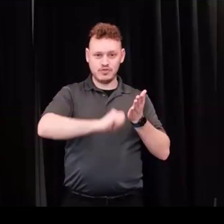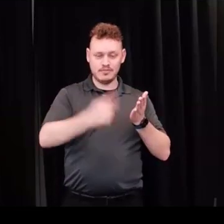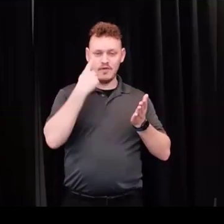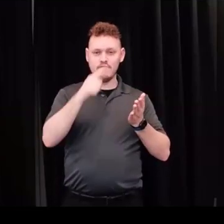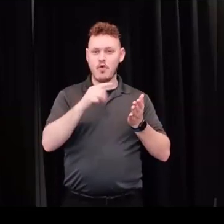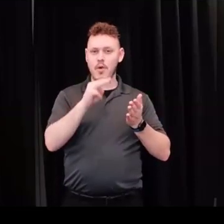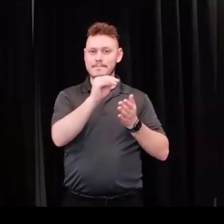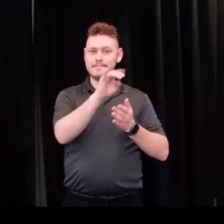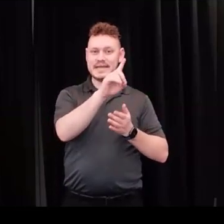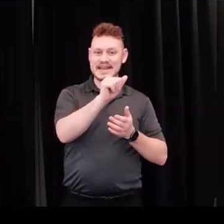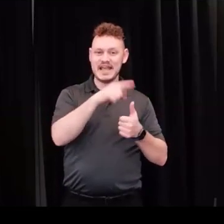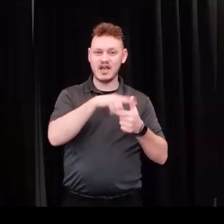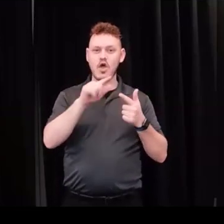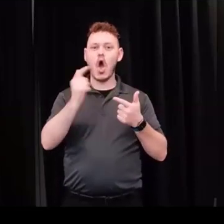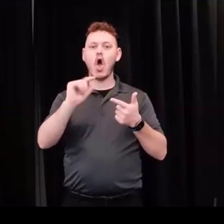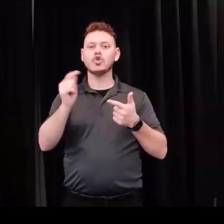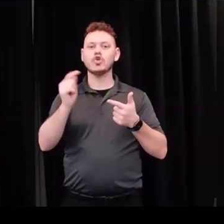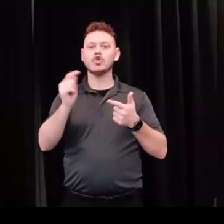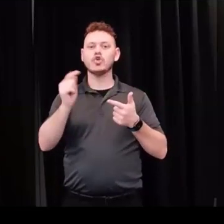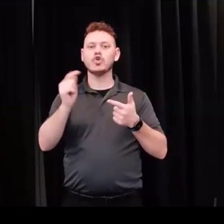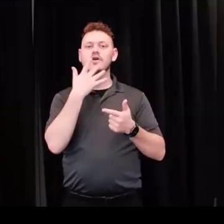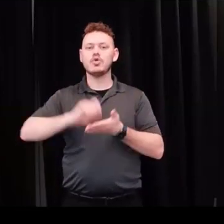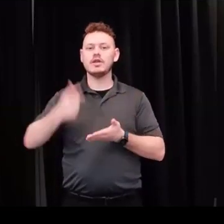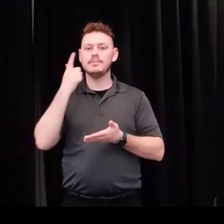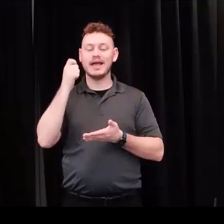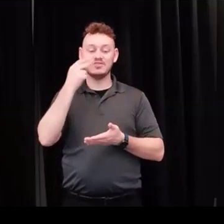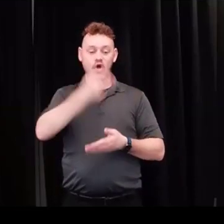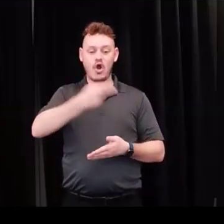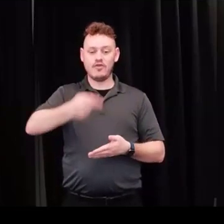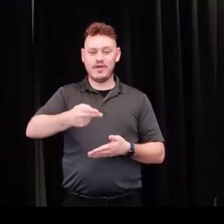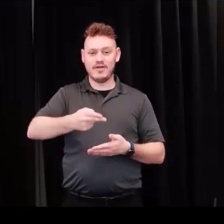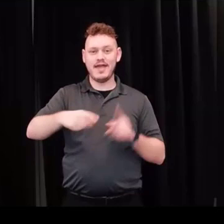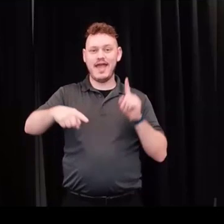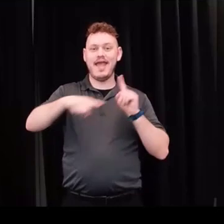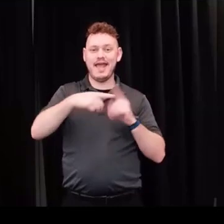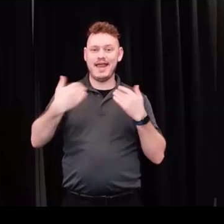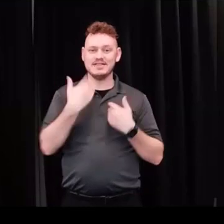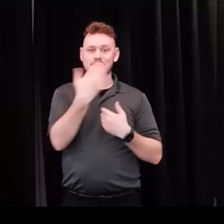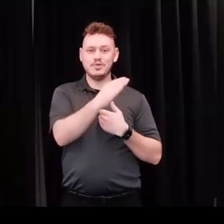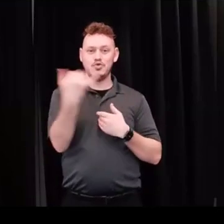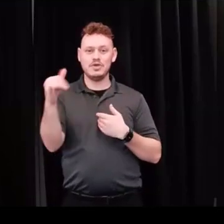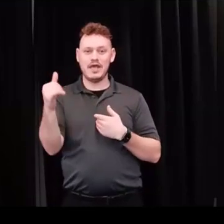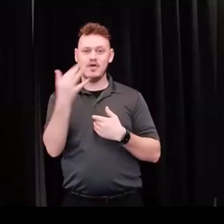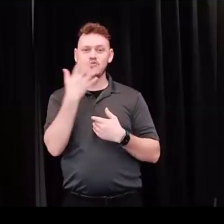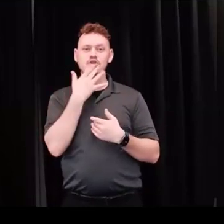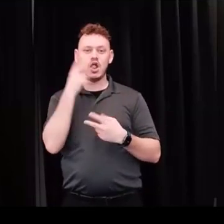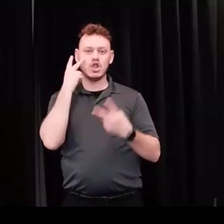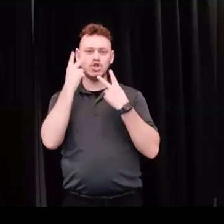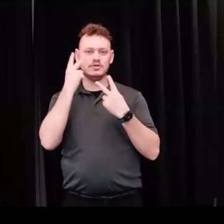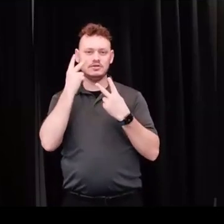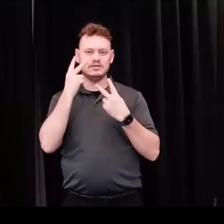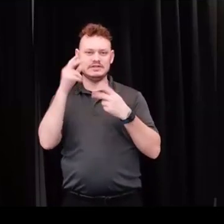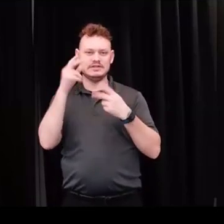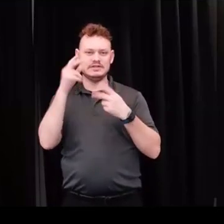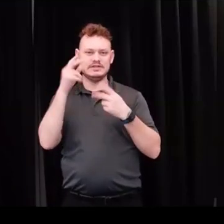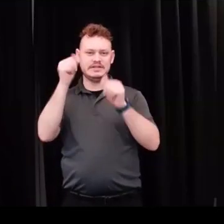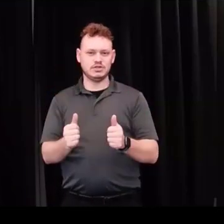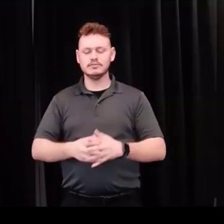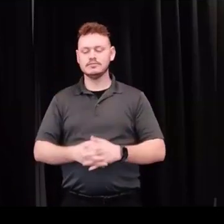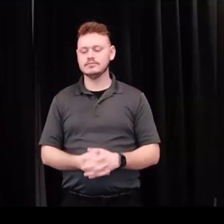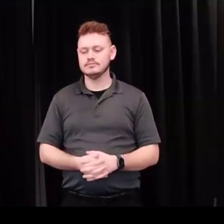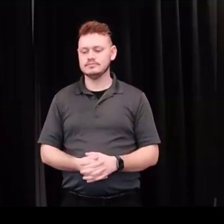and alternative color notation because he is hard of hearing and has a blue-yellow color deficiency.